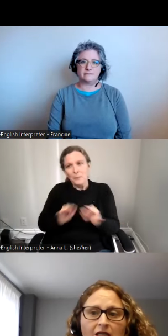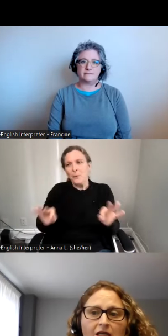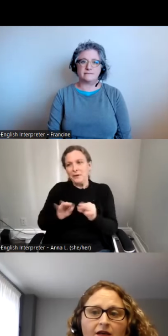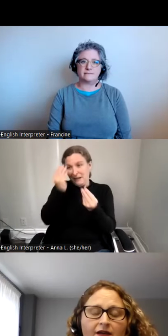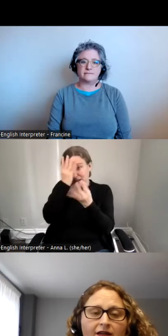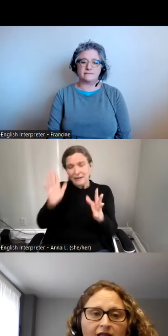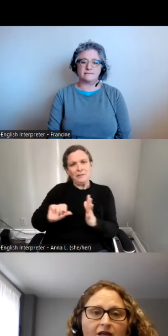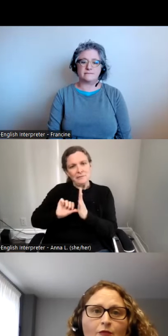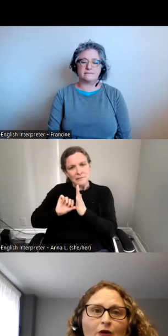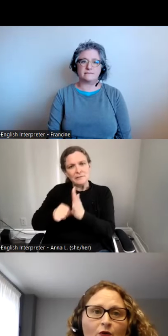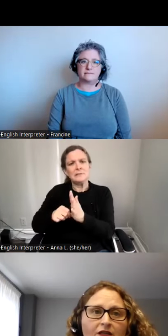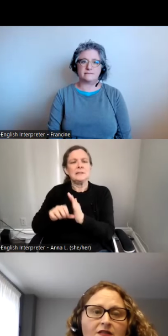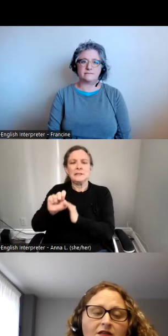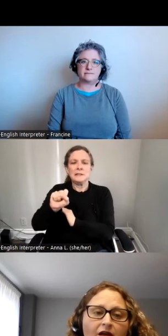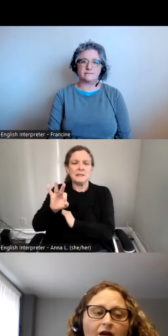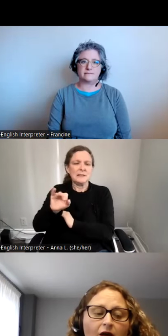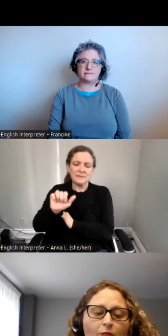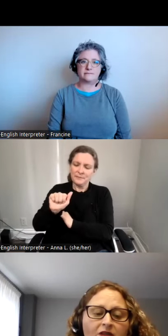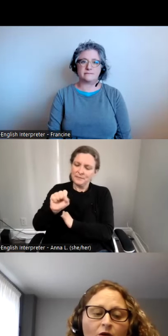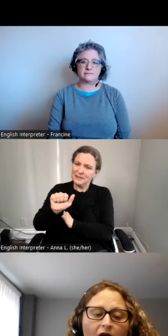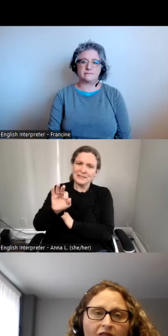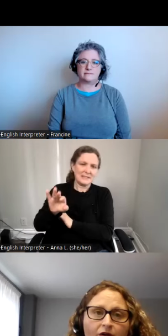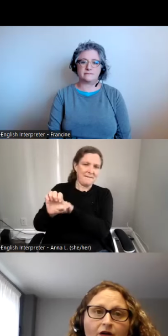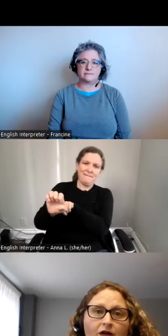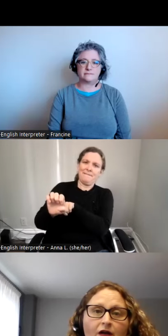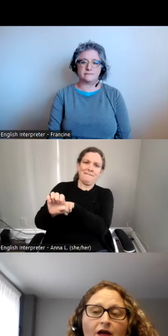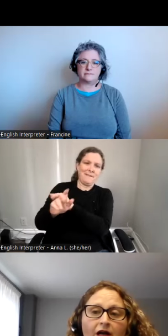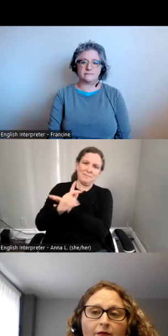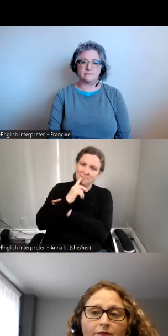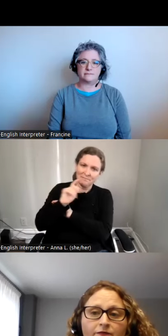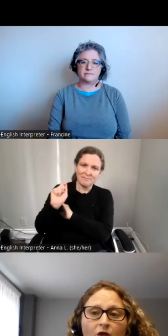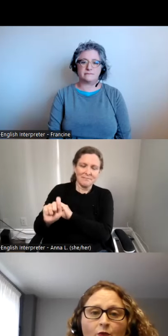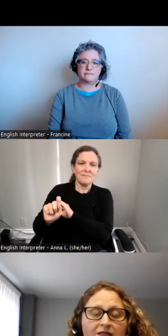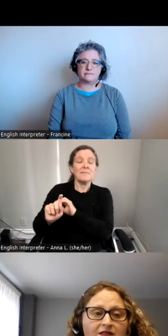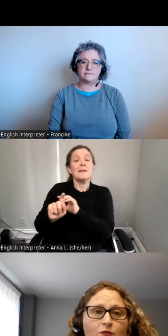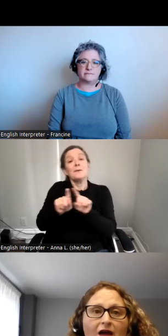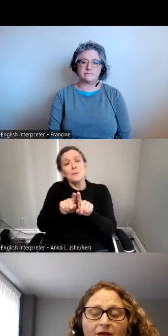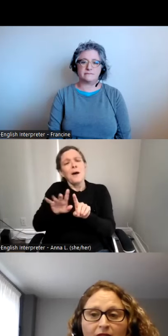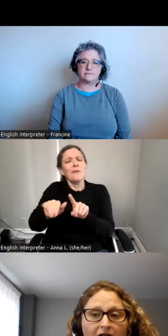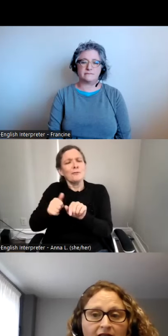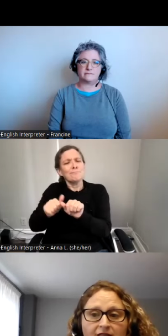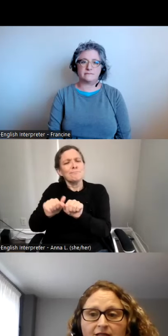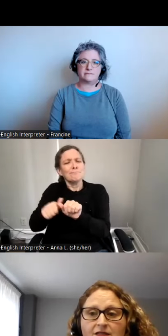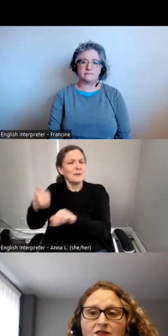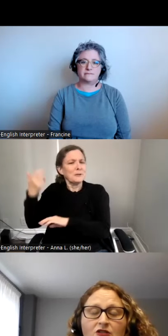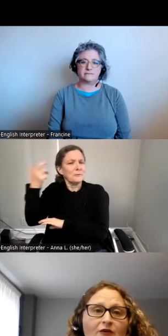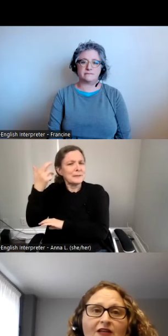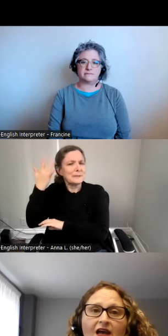and are feeling the pressures of that. And so I think that the safety, establishing the safety is